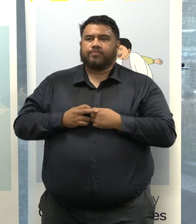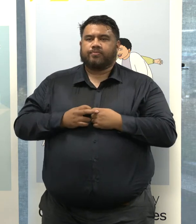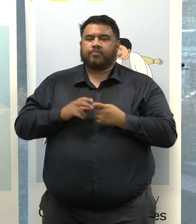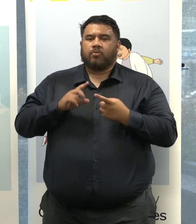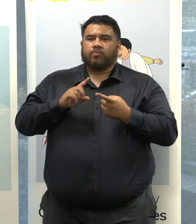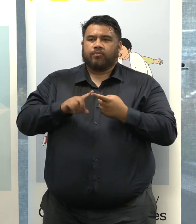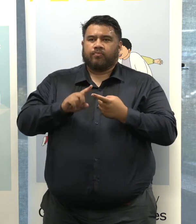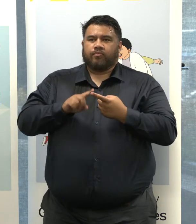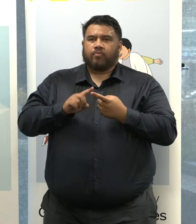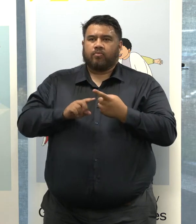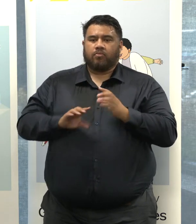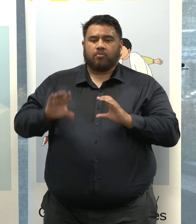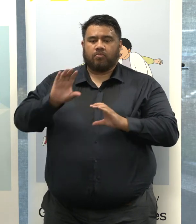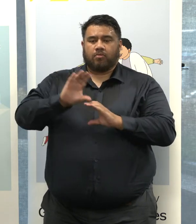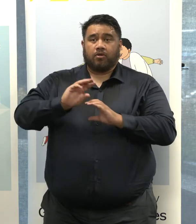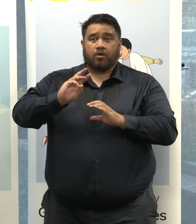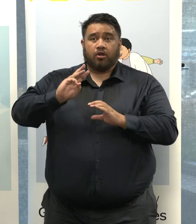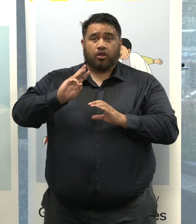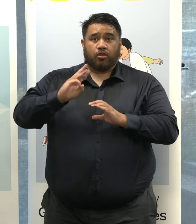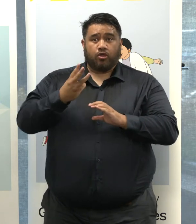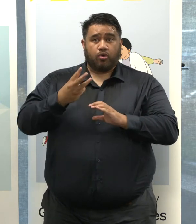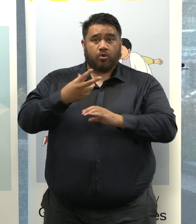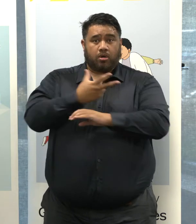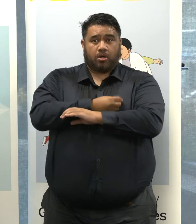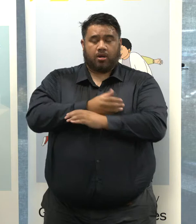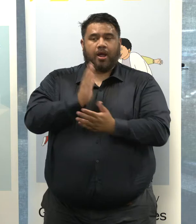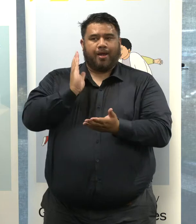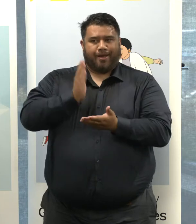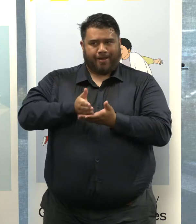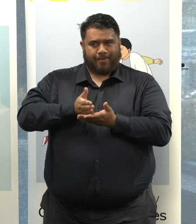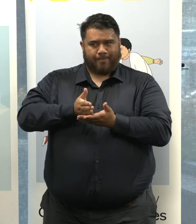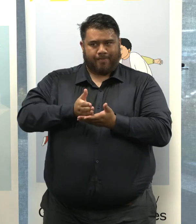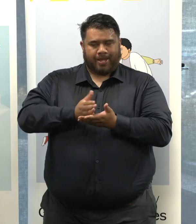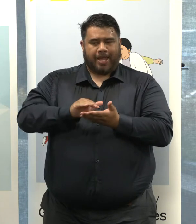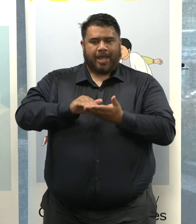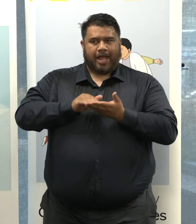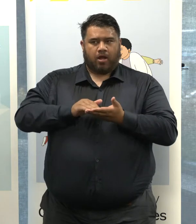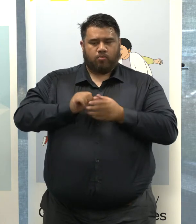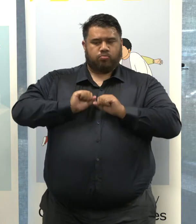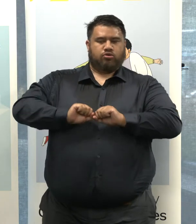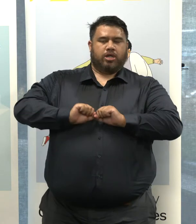New Zealand? I will make two comments.